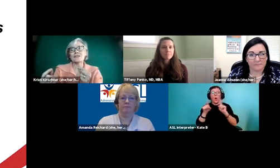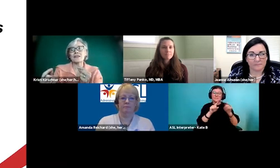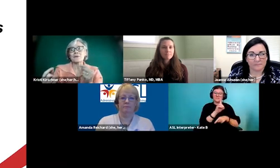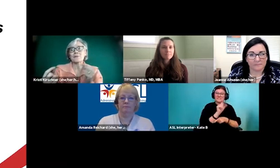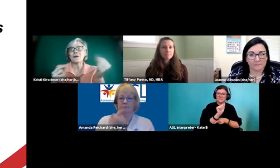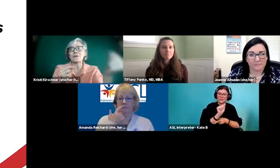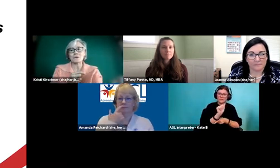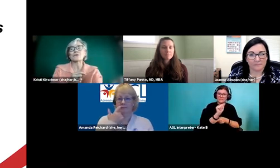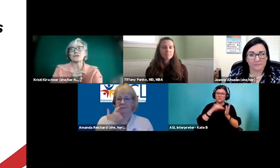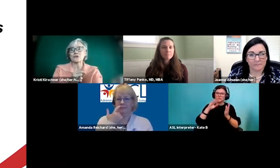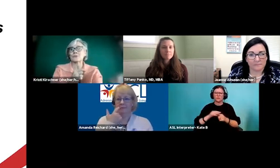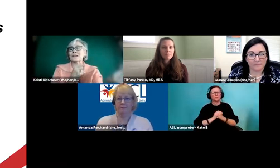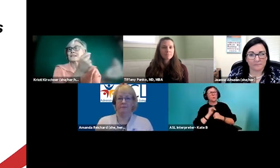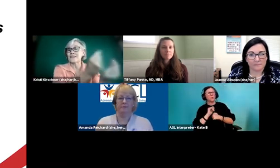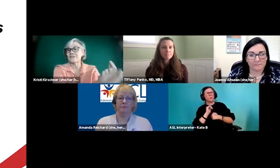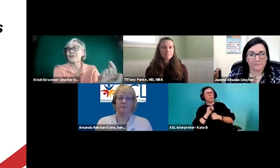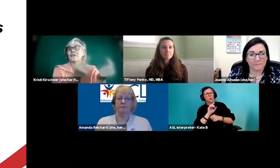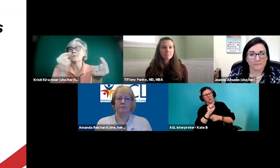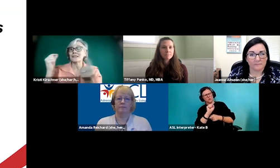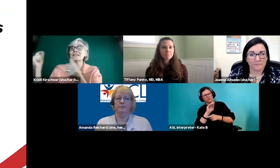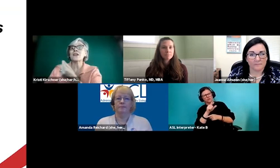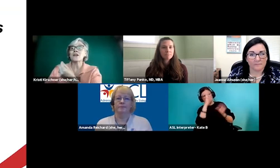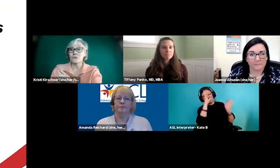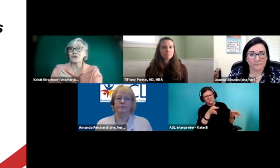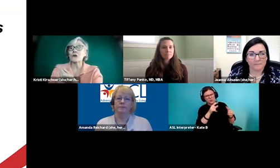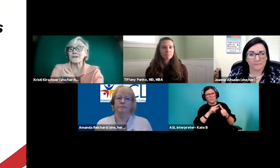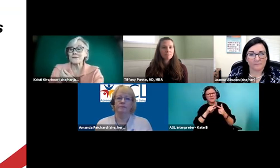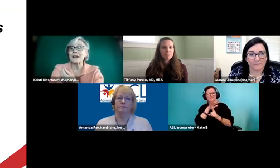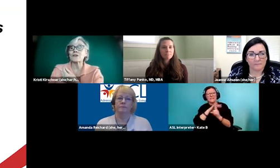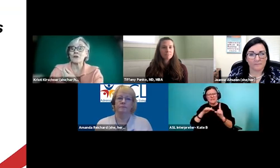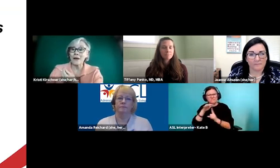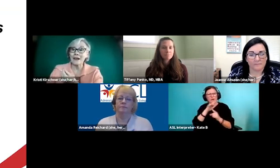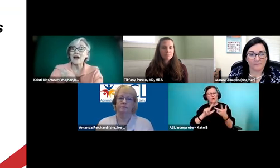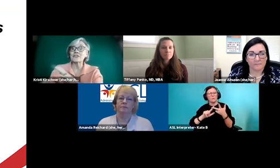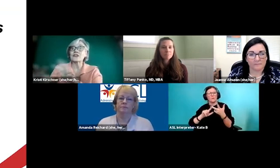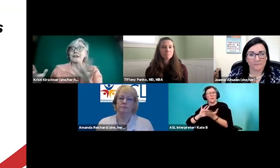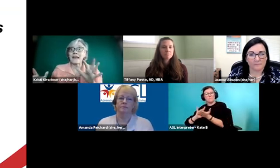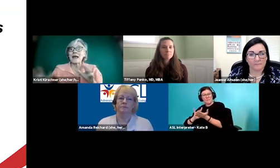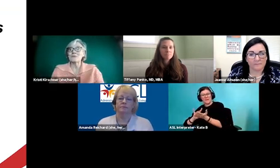to think about those social determinants, the environment, what is medical or biological,